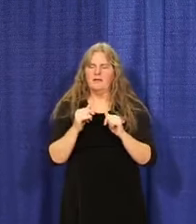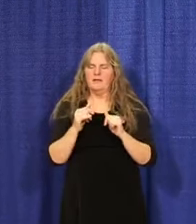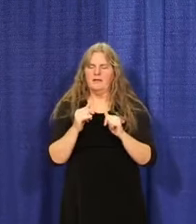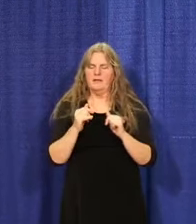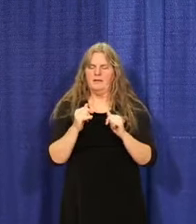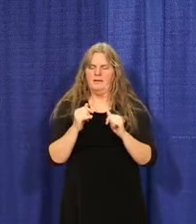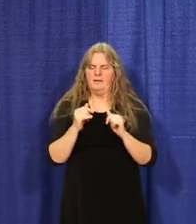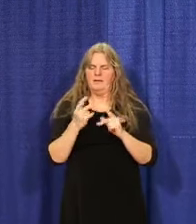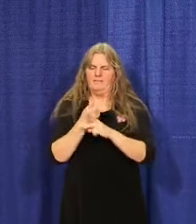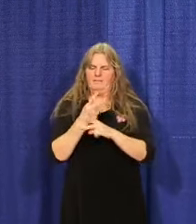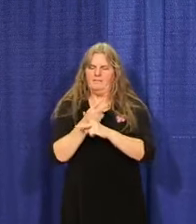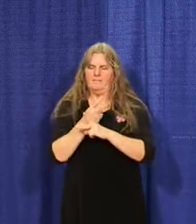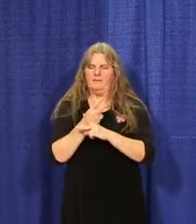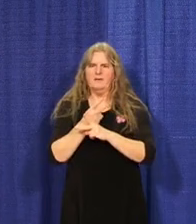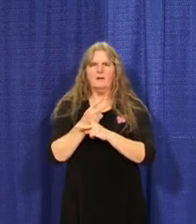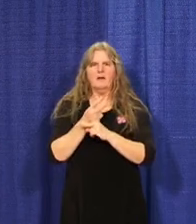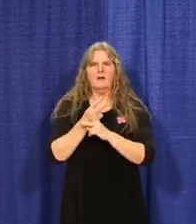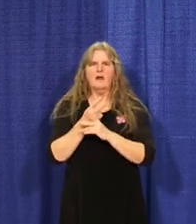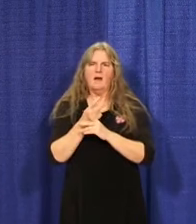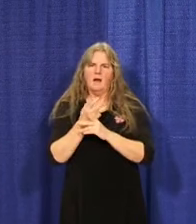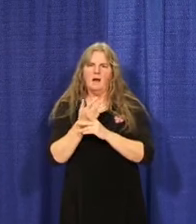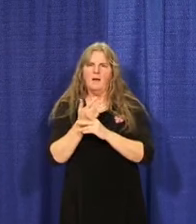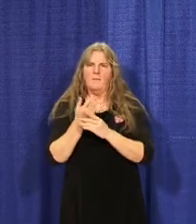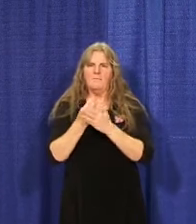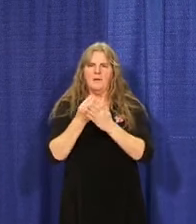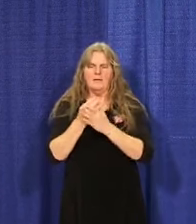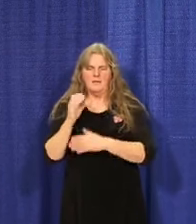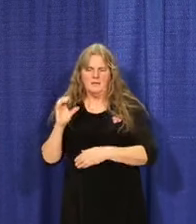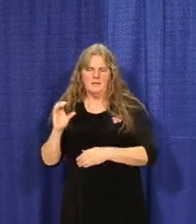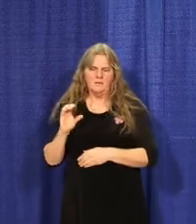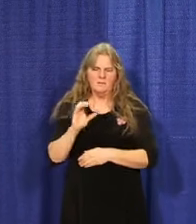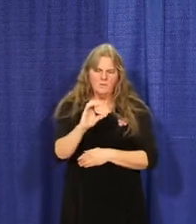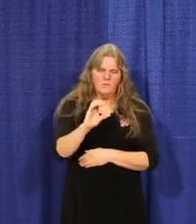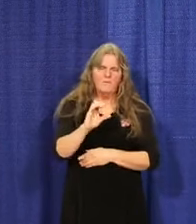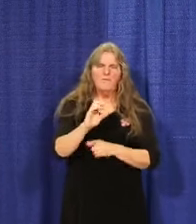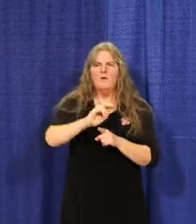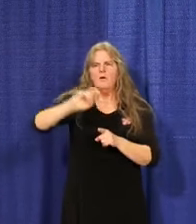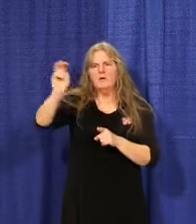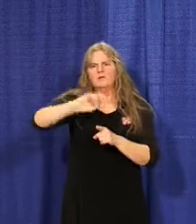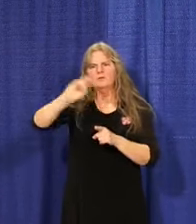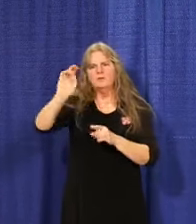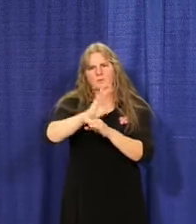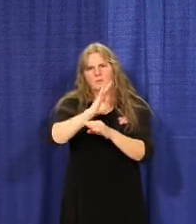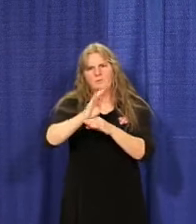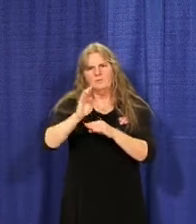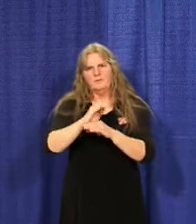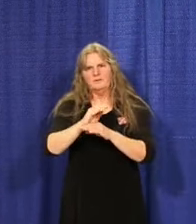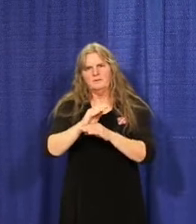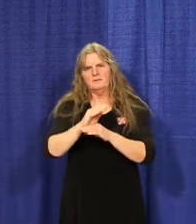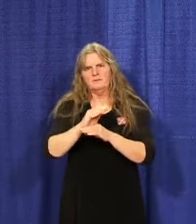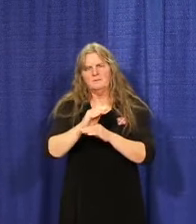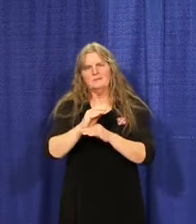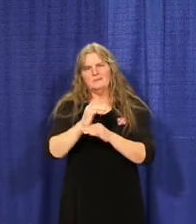have dedicated funding available to the tourism industry that is suffering right now. Pat: Thank you.